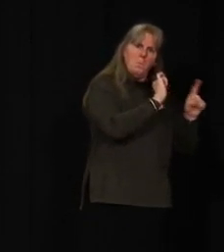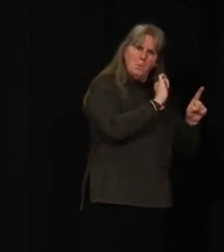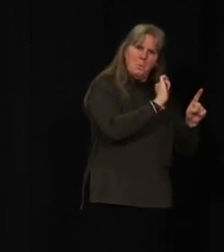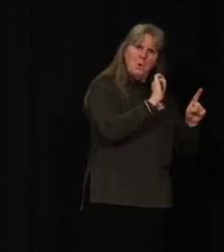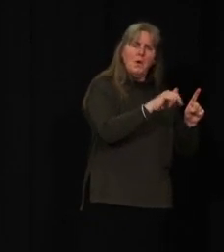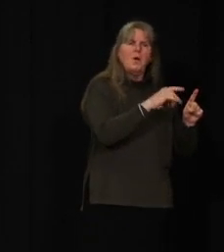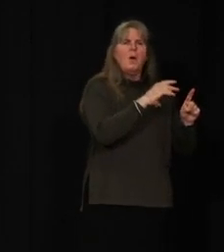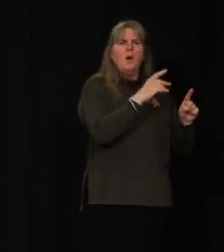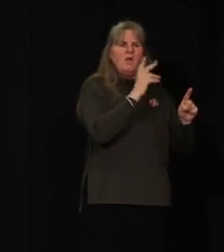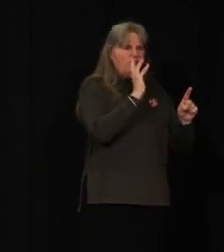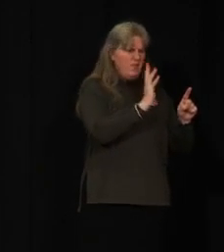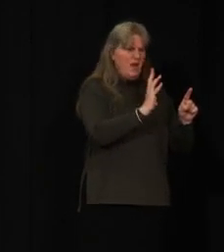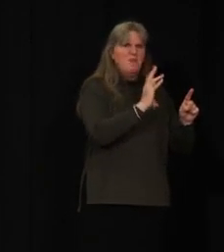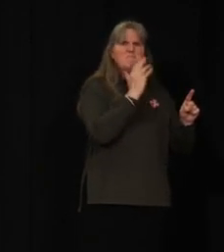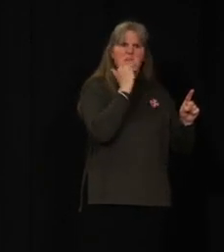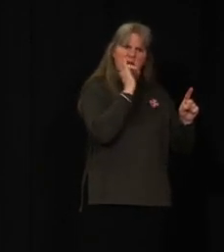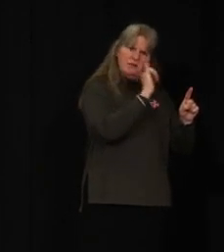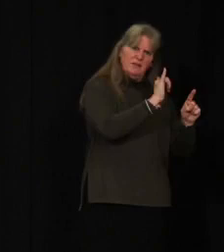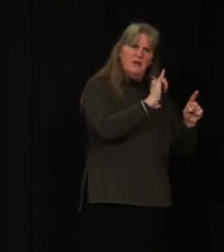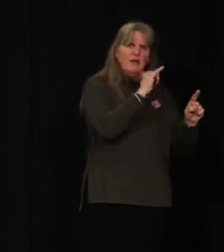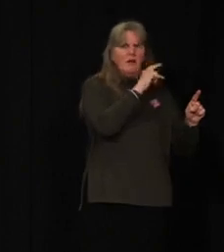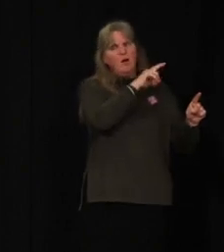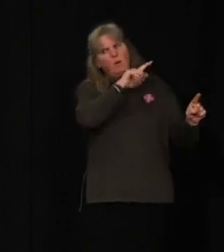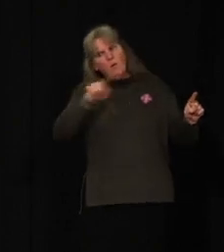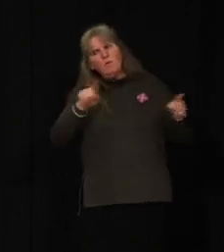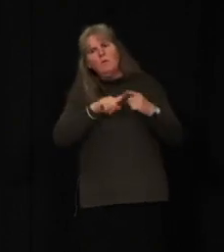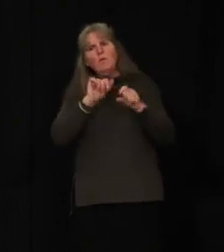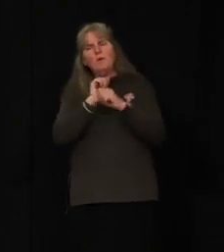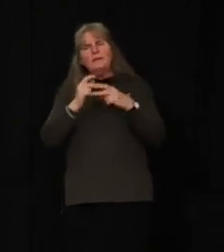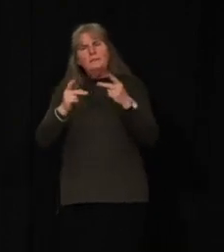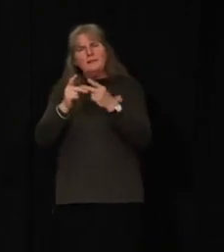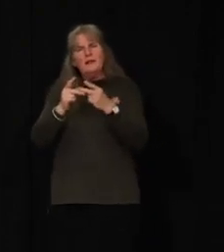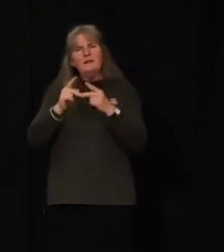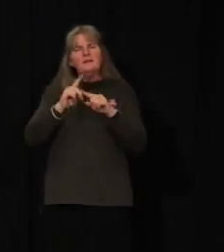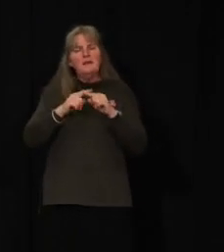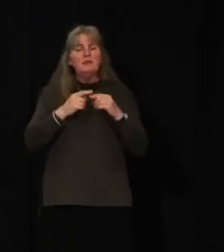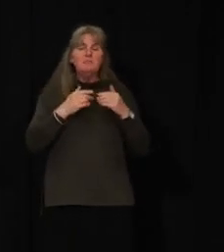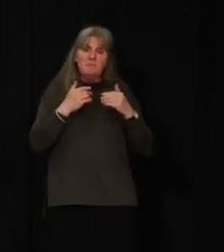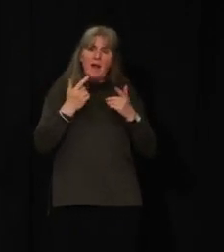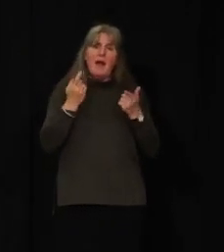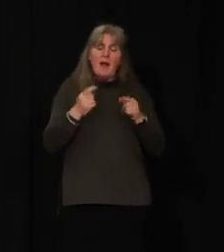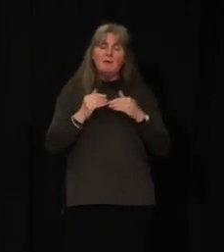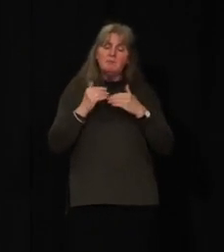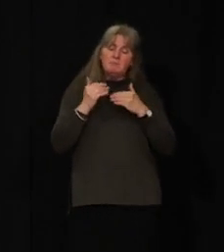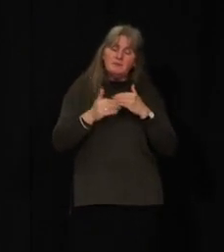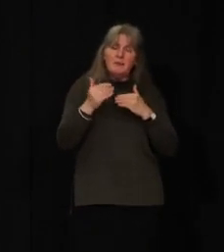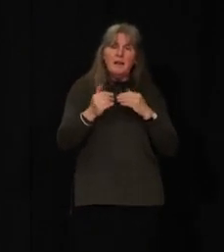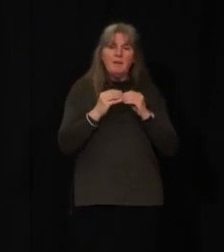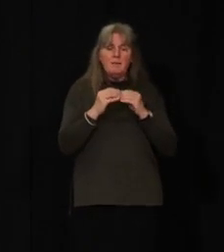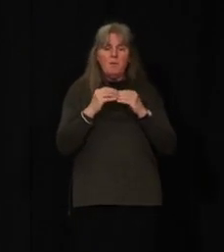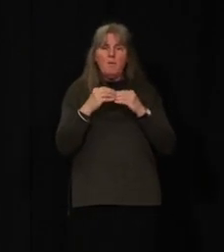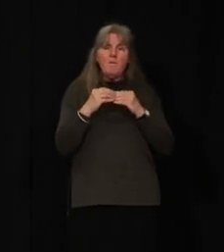just that balance is struck better by staying at home. But now through these phases of us loosening up some of the